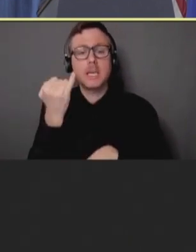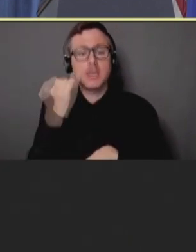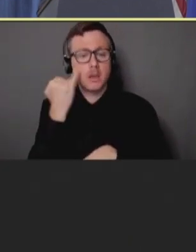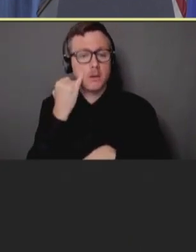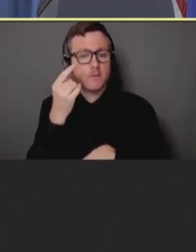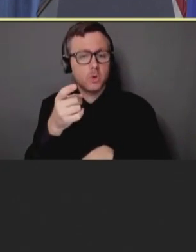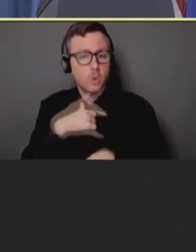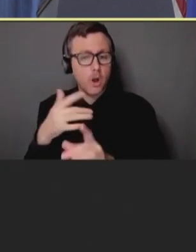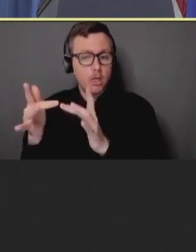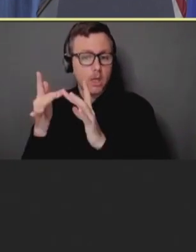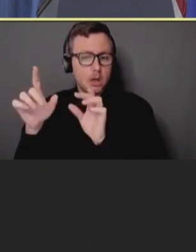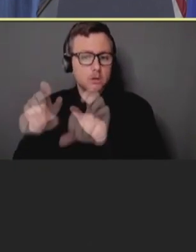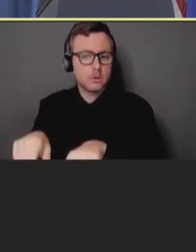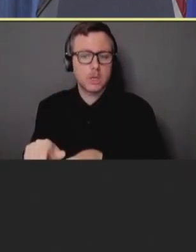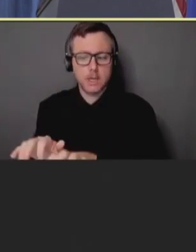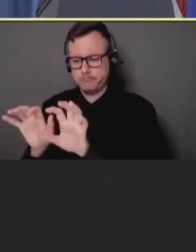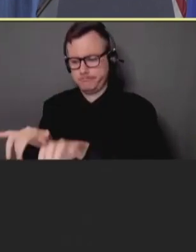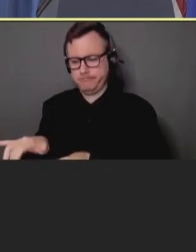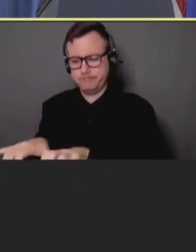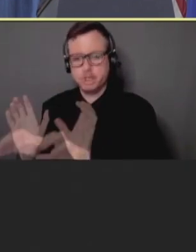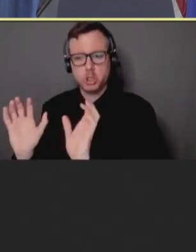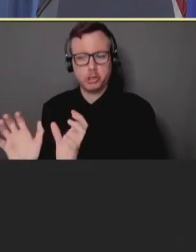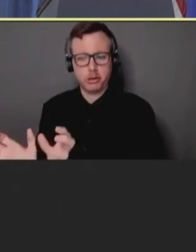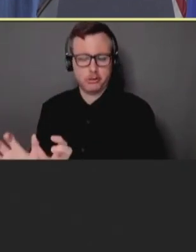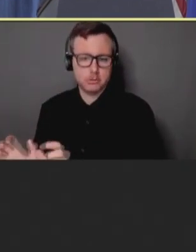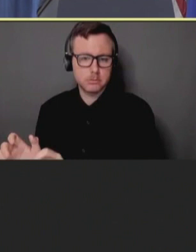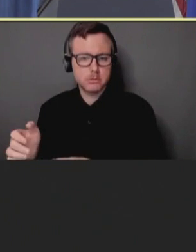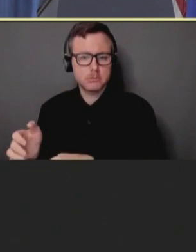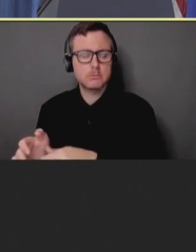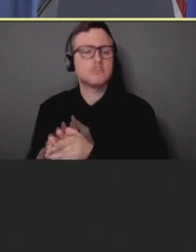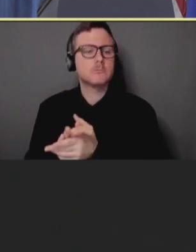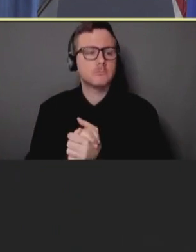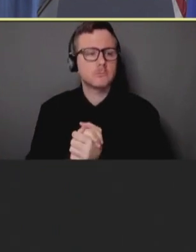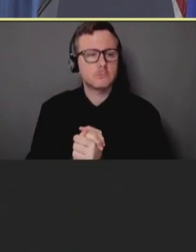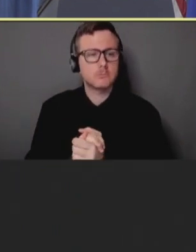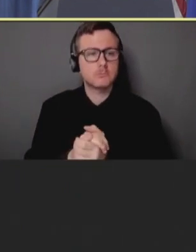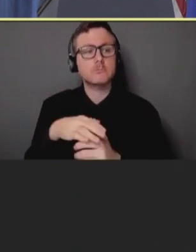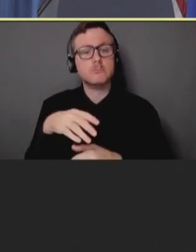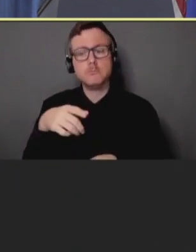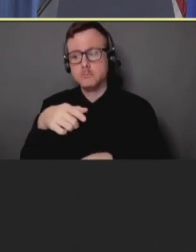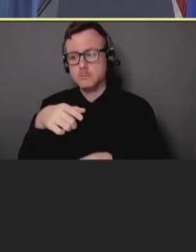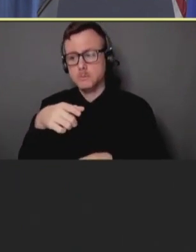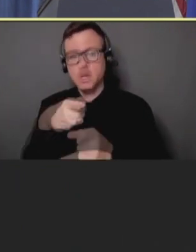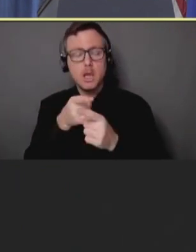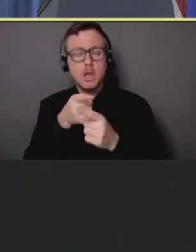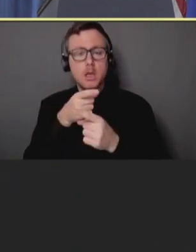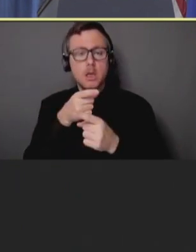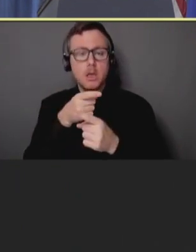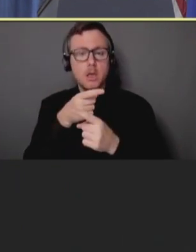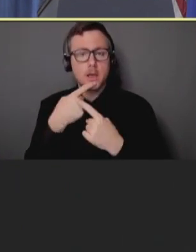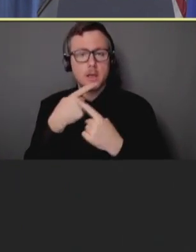As always, members of the public can provide public comment by phone at about 2:45 p.m.